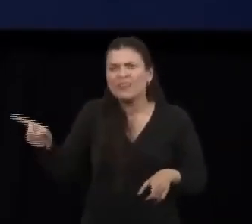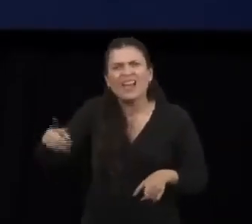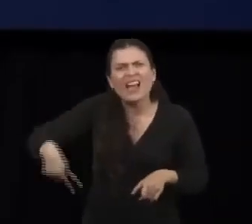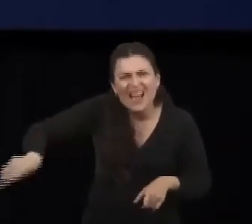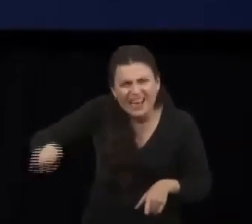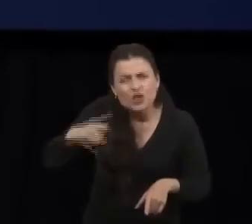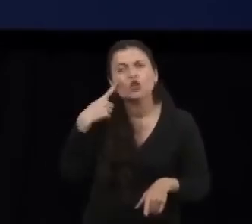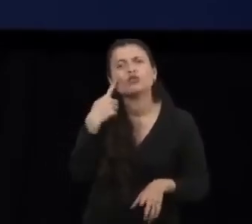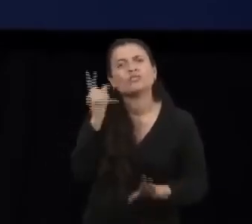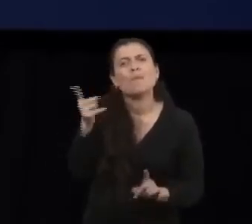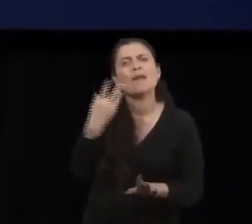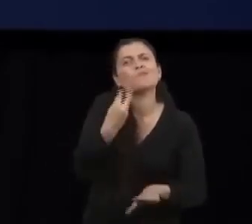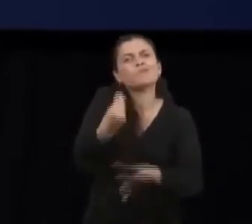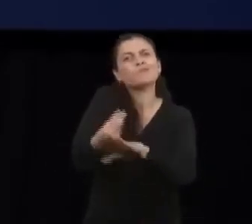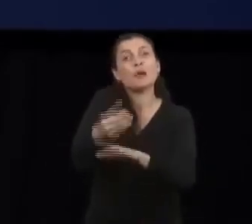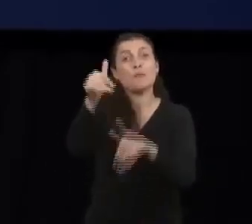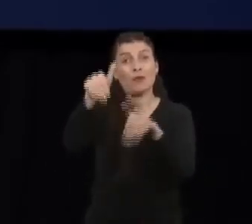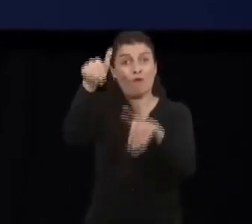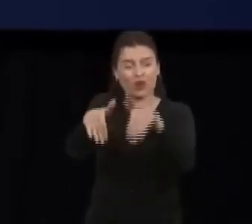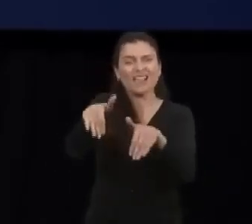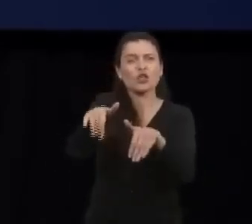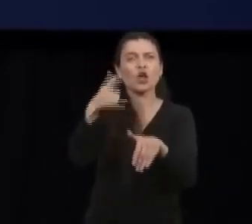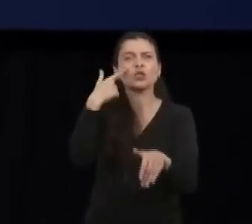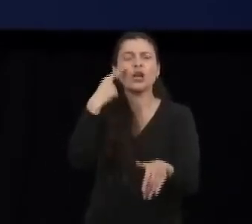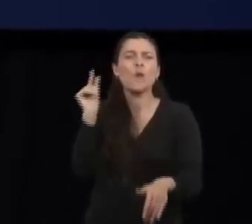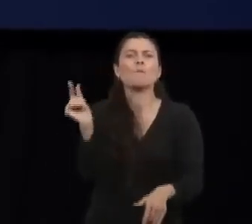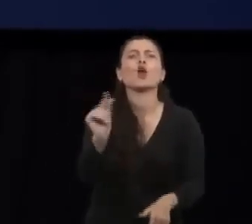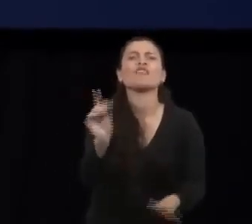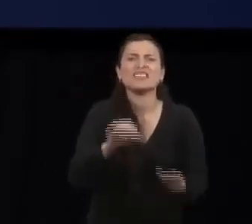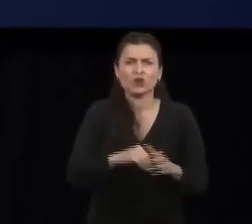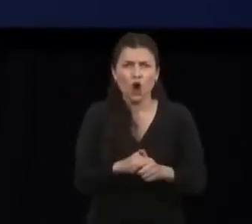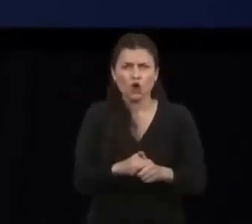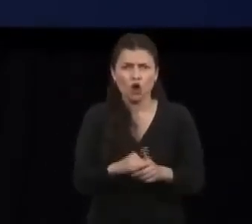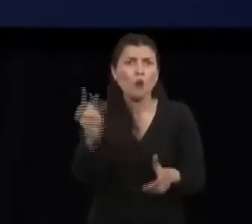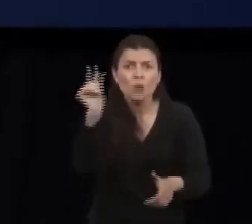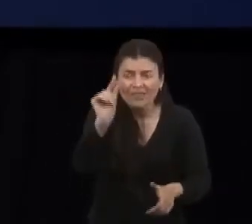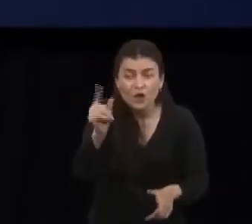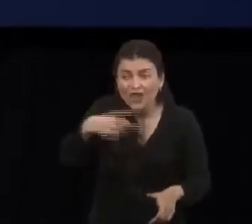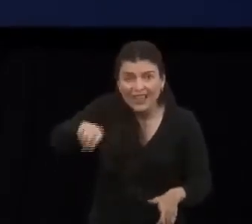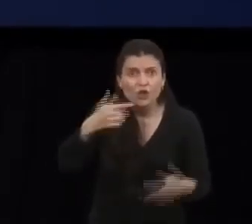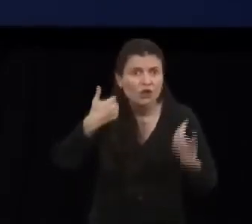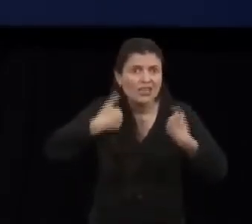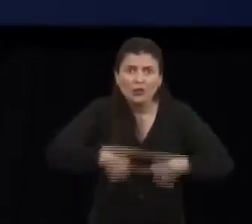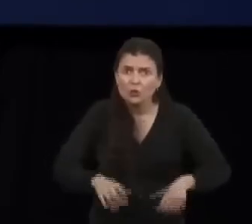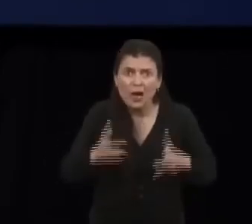testimonial candidates, who also have the face of admitting